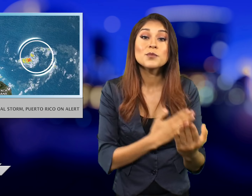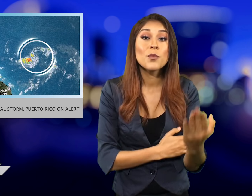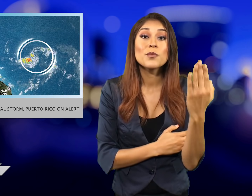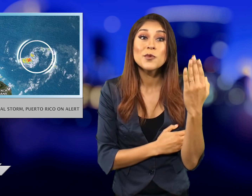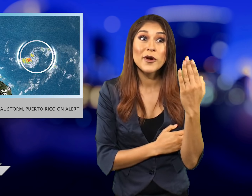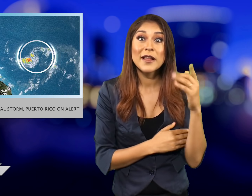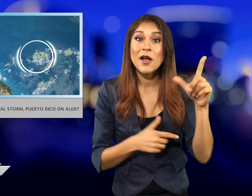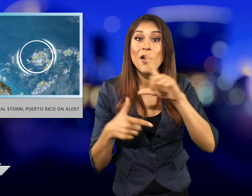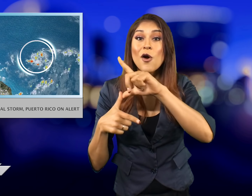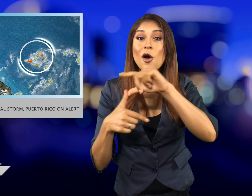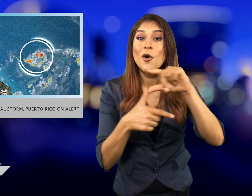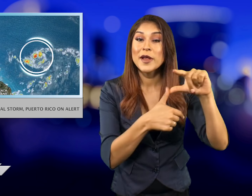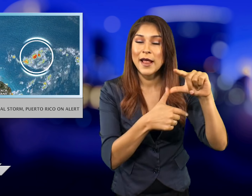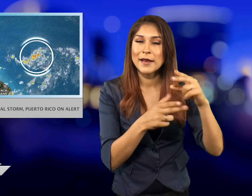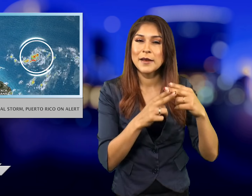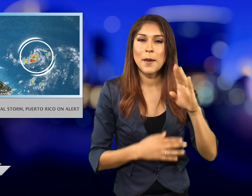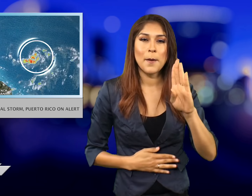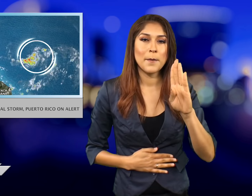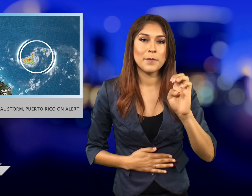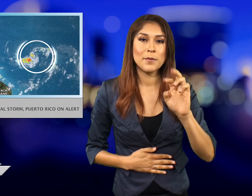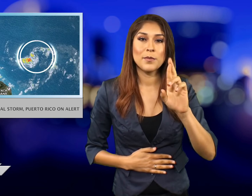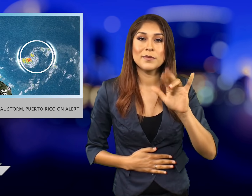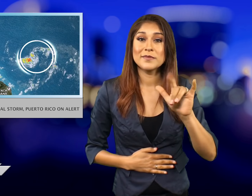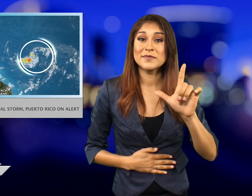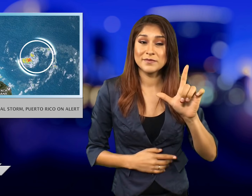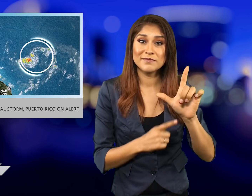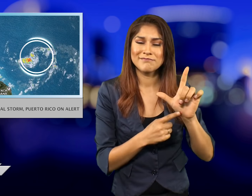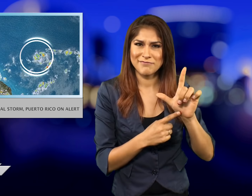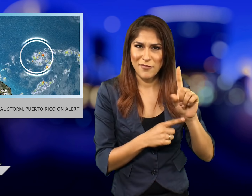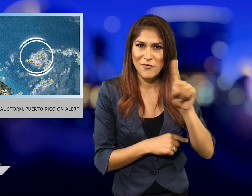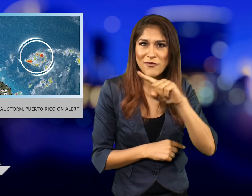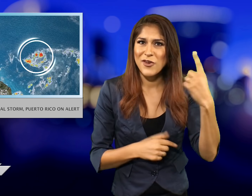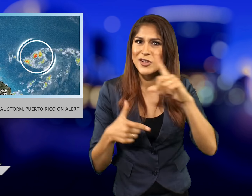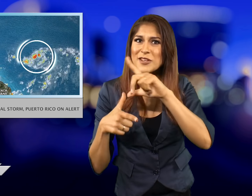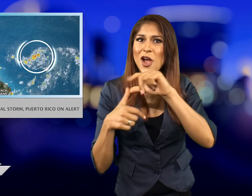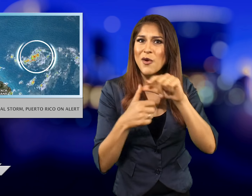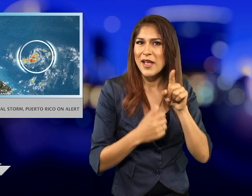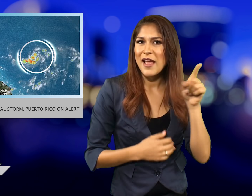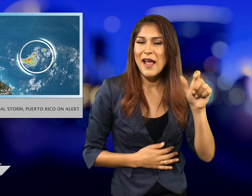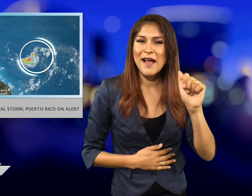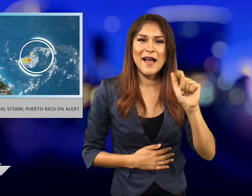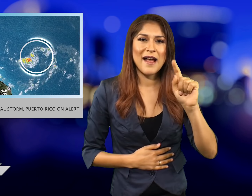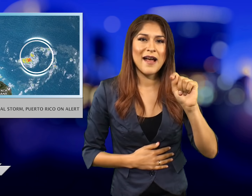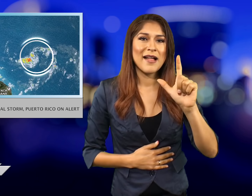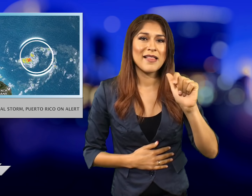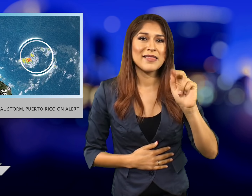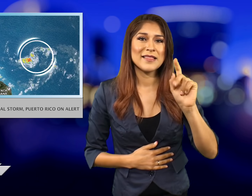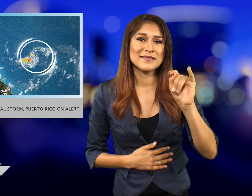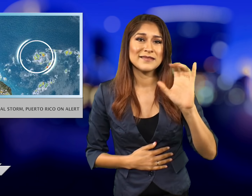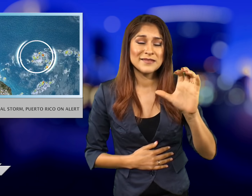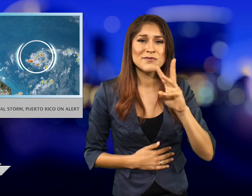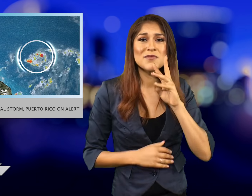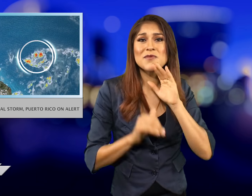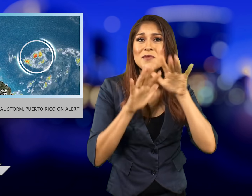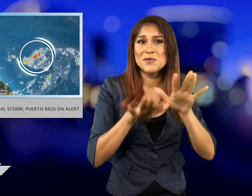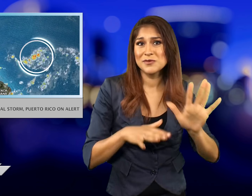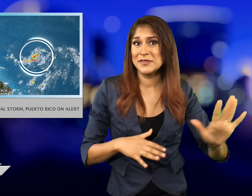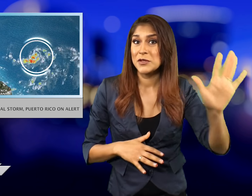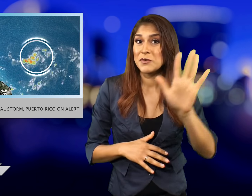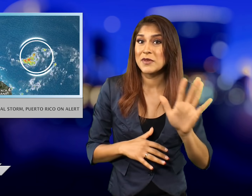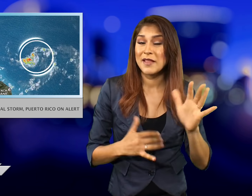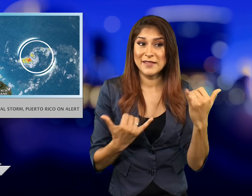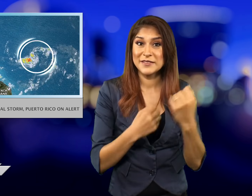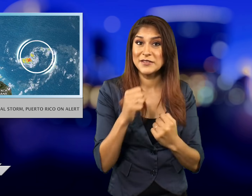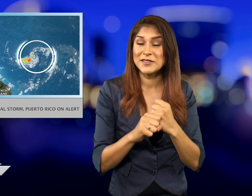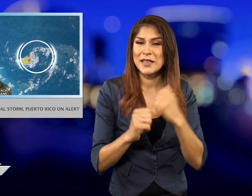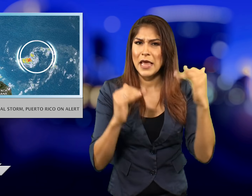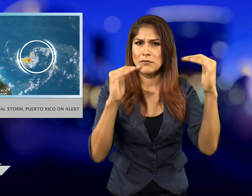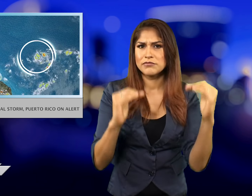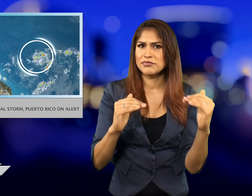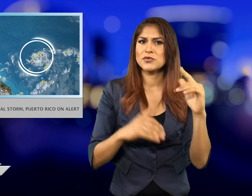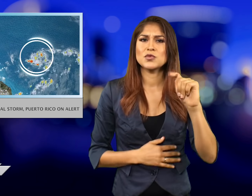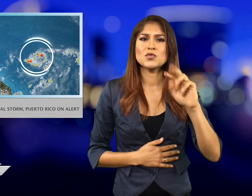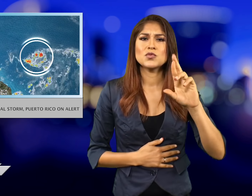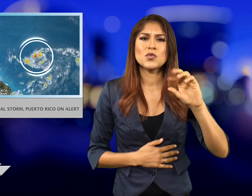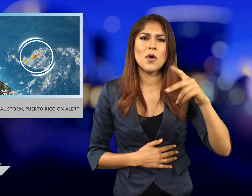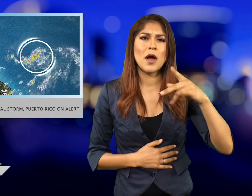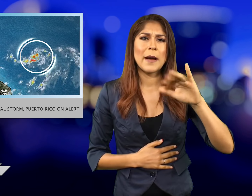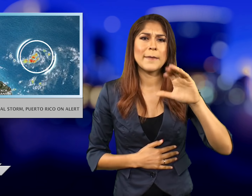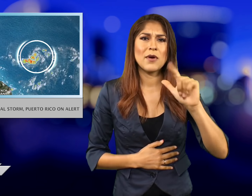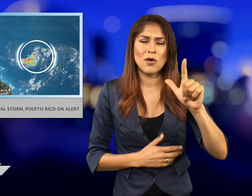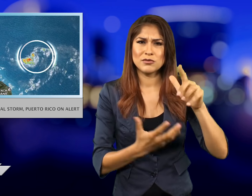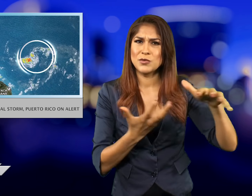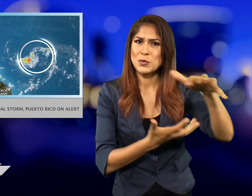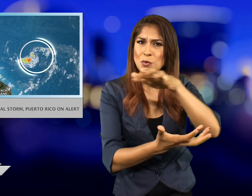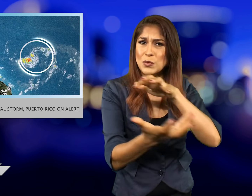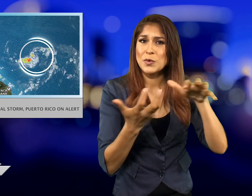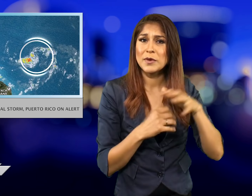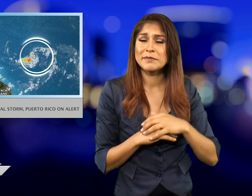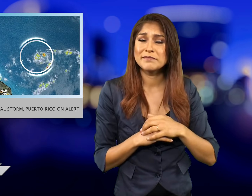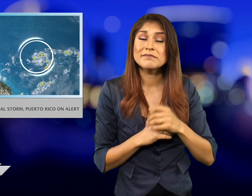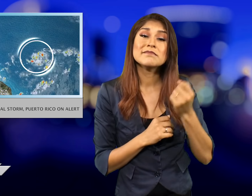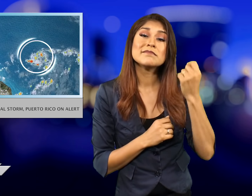Beryl, the first Atlantic hurricane of the year, weakened to a tropical storm Saturday morning.